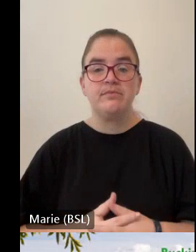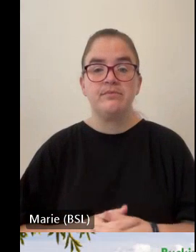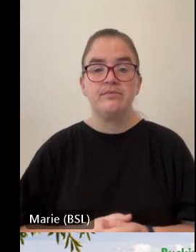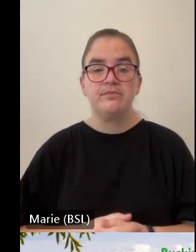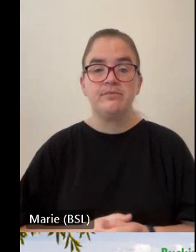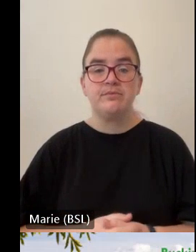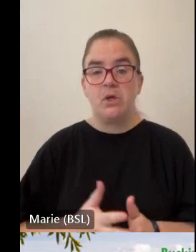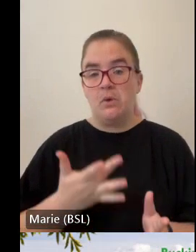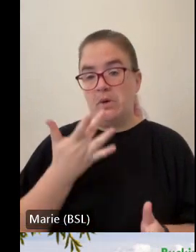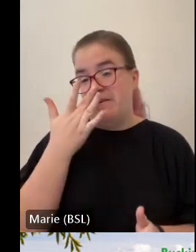Fake emails.